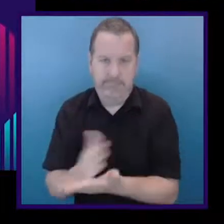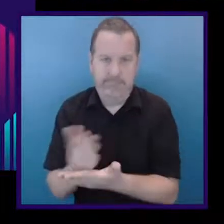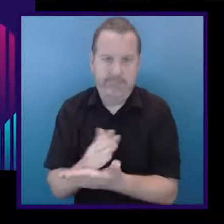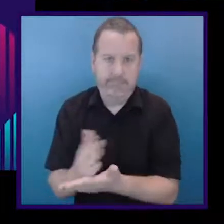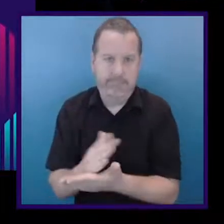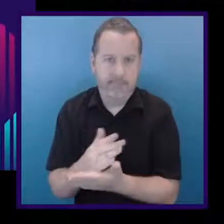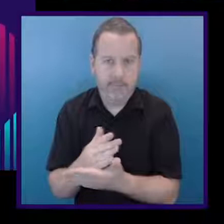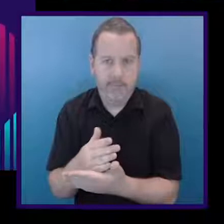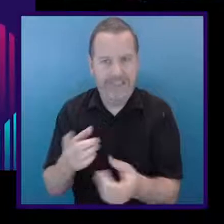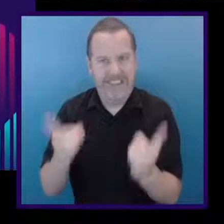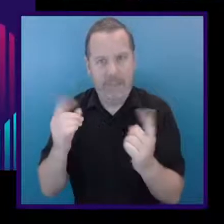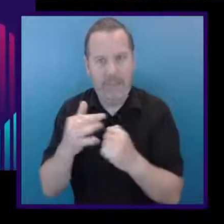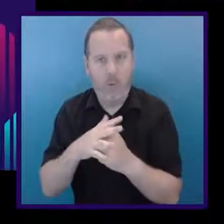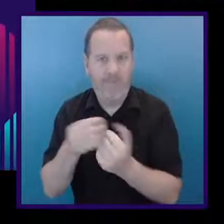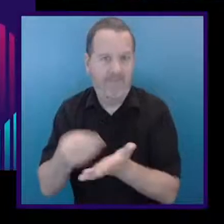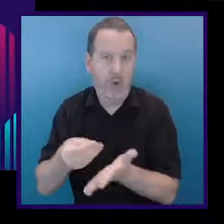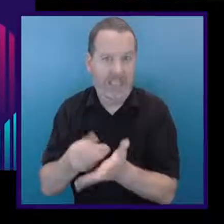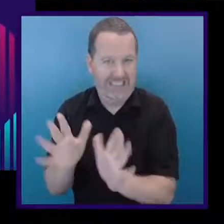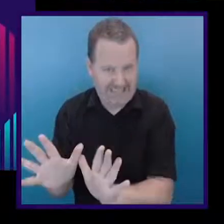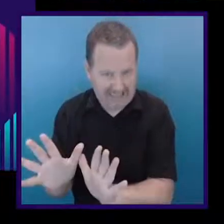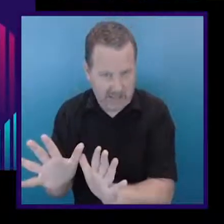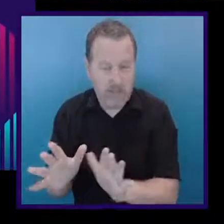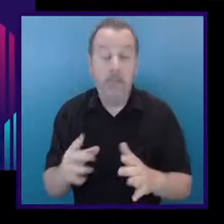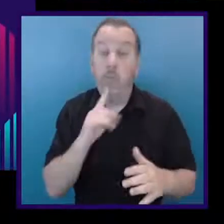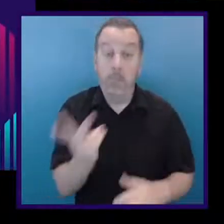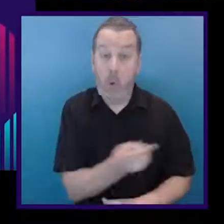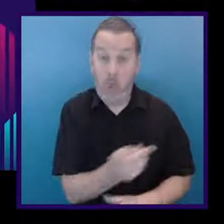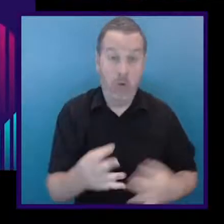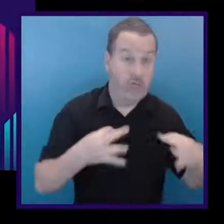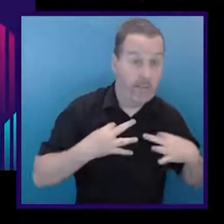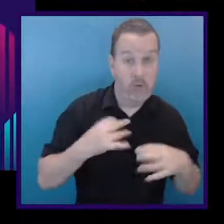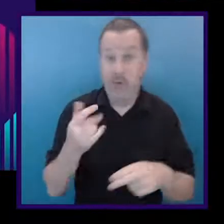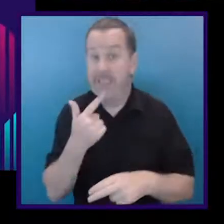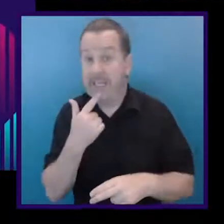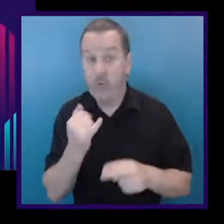In both grammar and secondary schools, 43% of our responding schools, told us that A